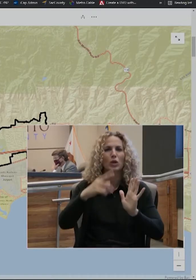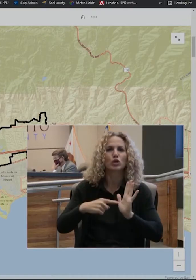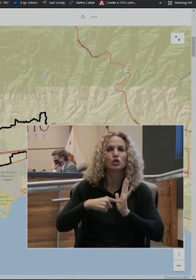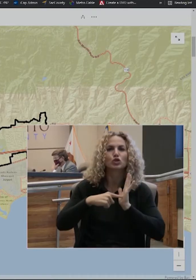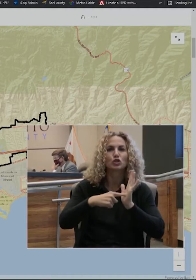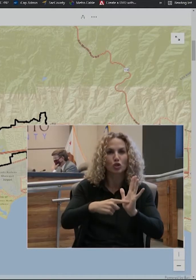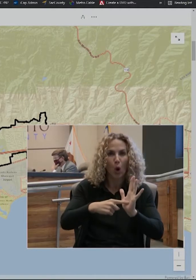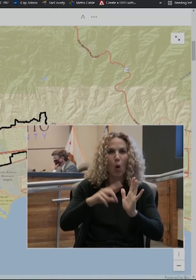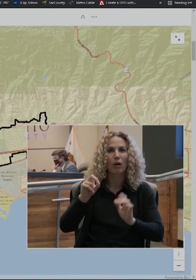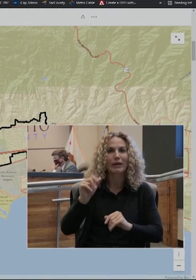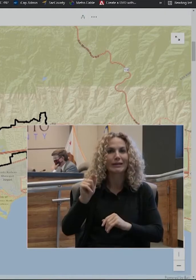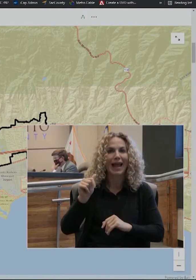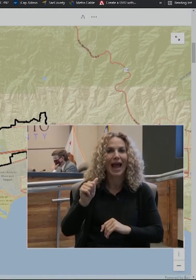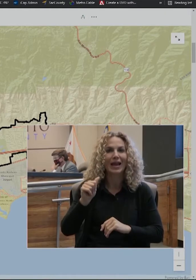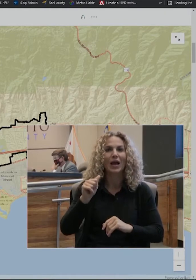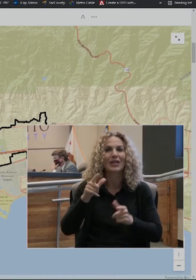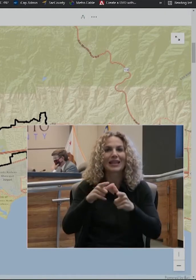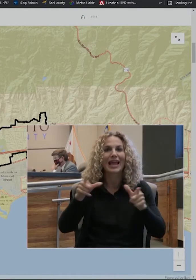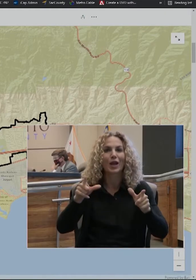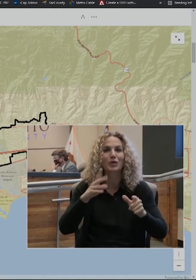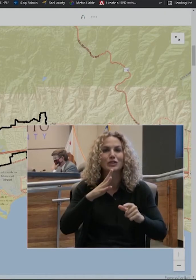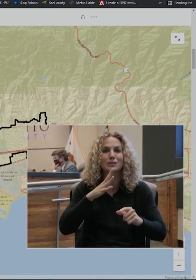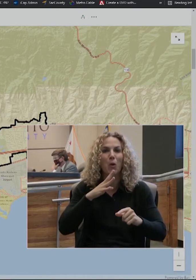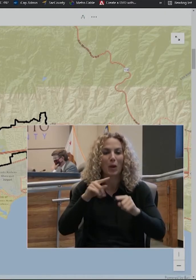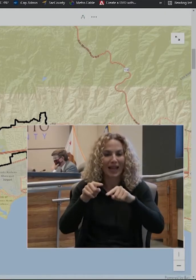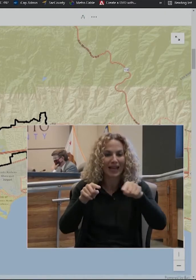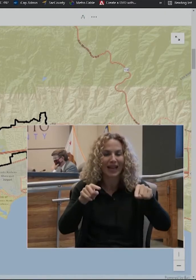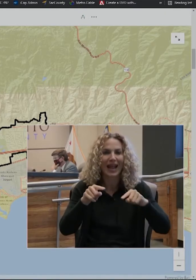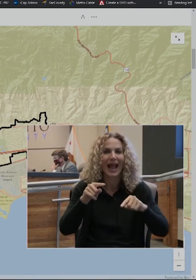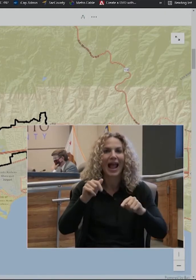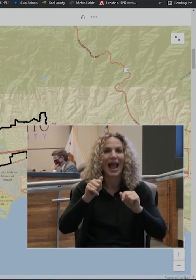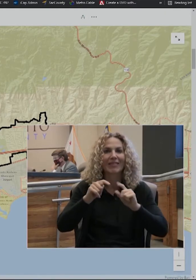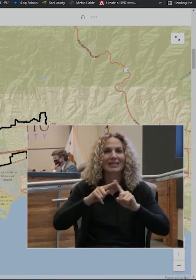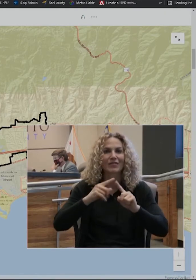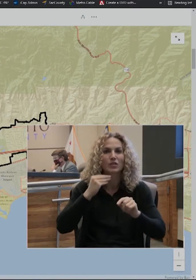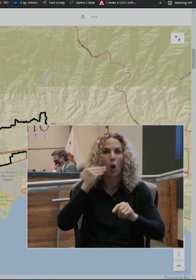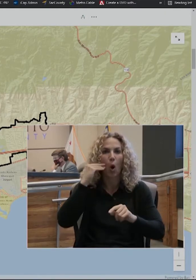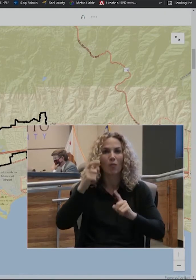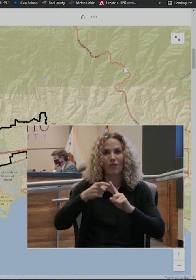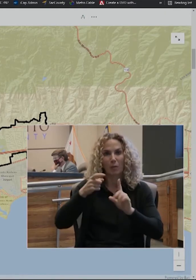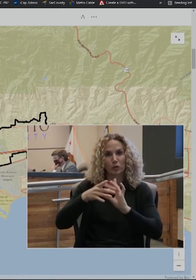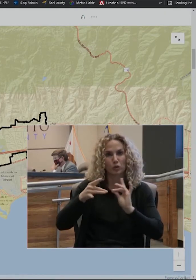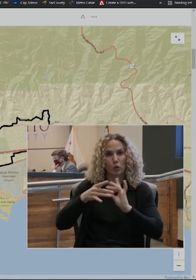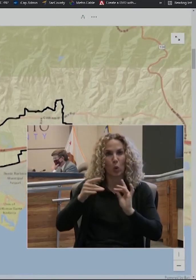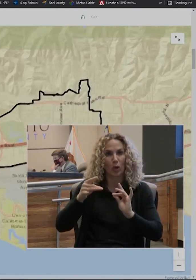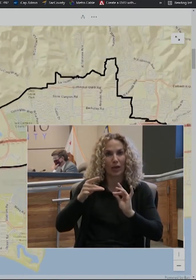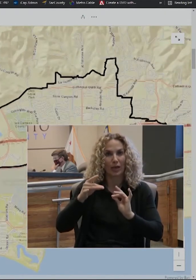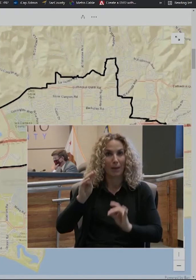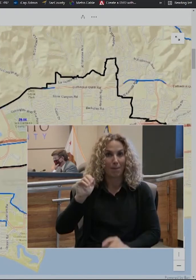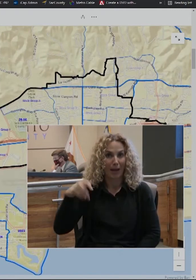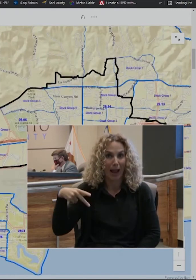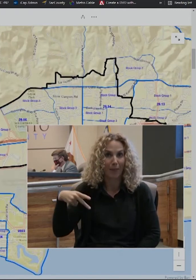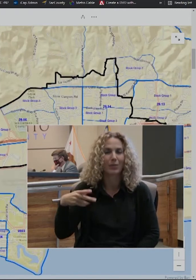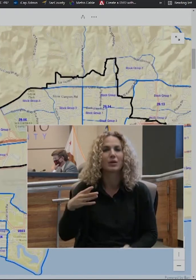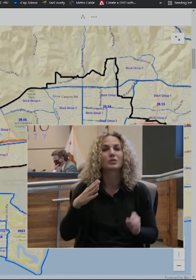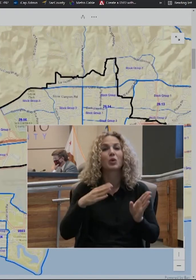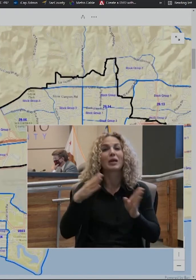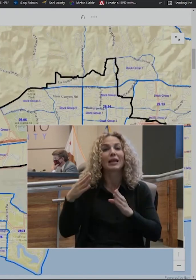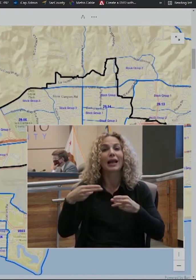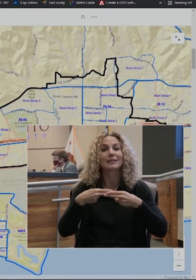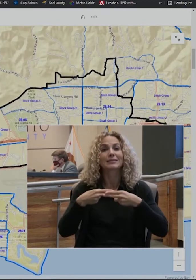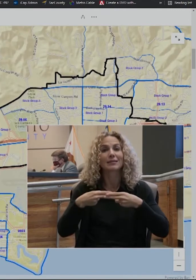SHOW, YOU CAN REFERENCE DATA ON LANGUAGE SPOKEN AT HOME.